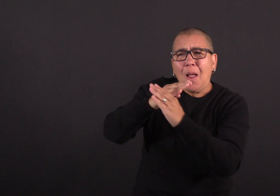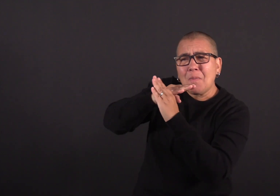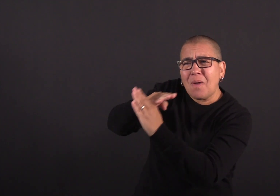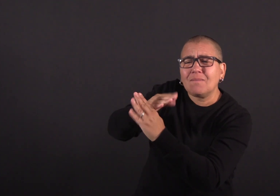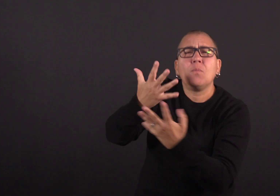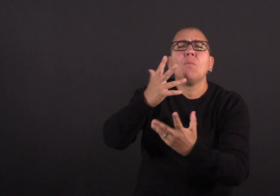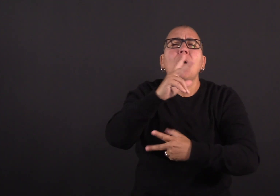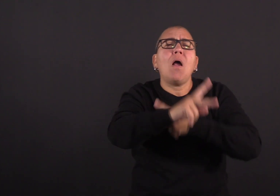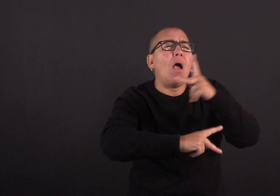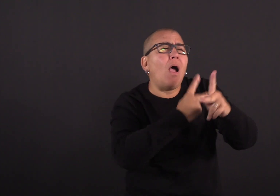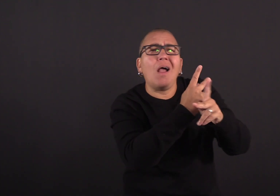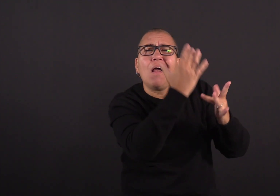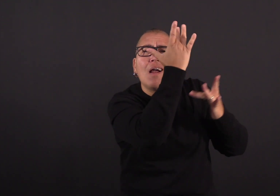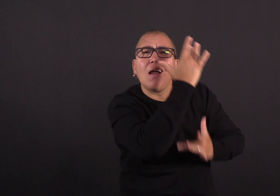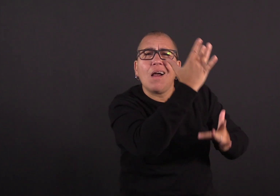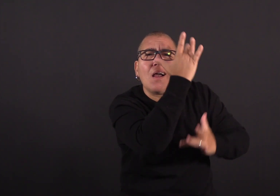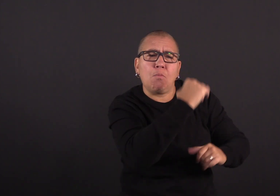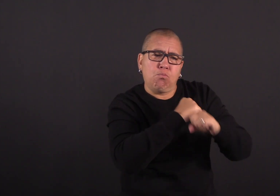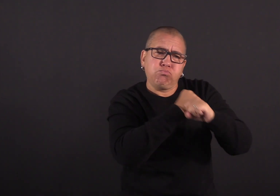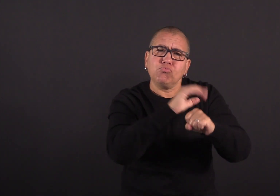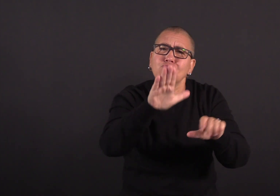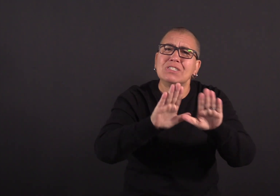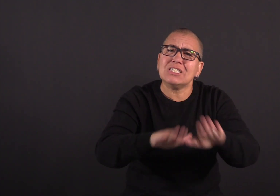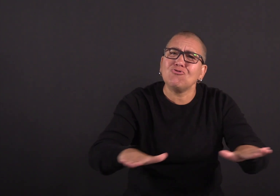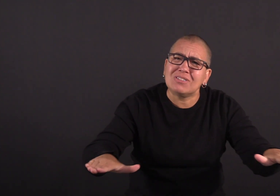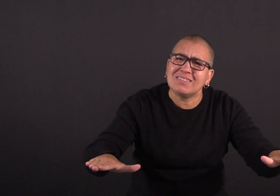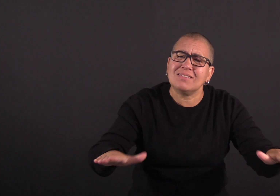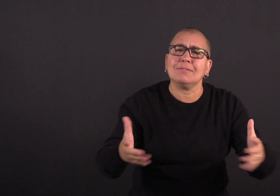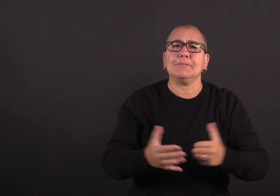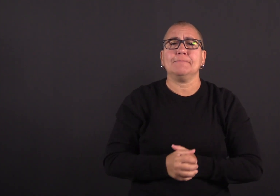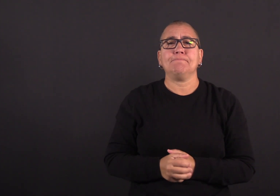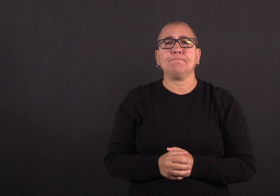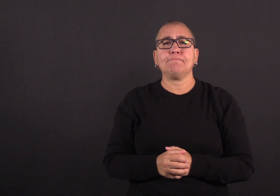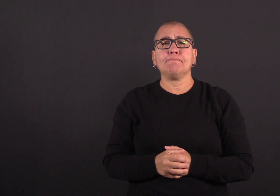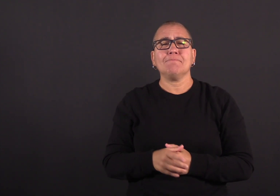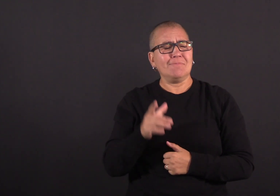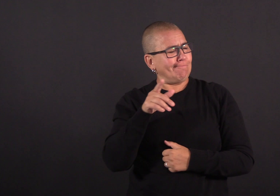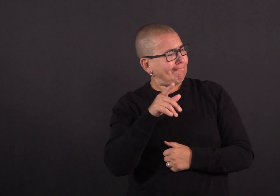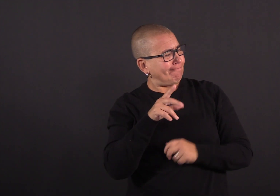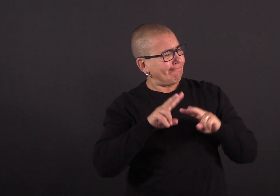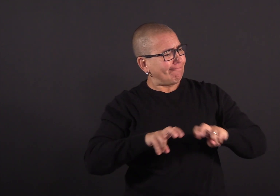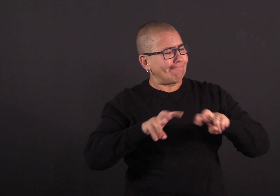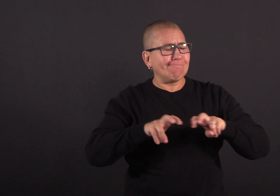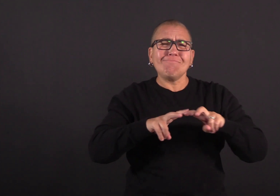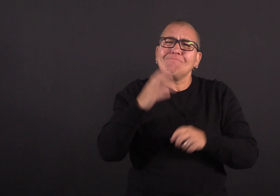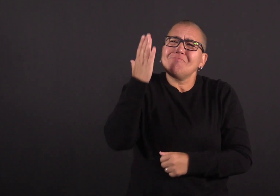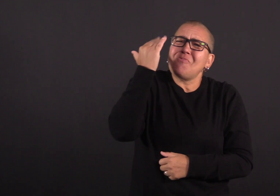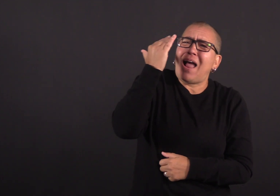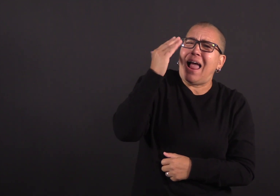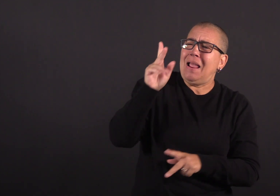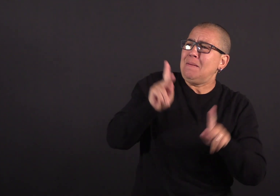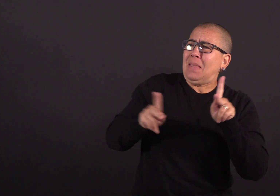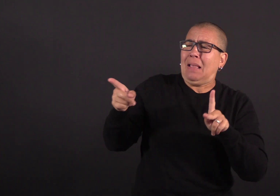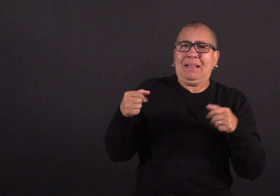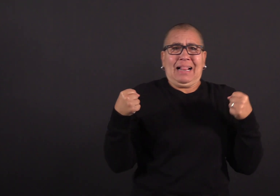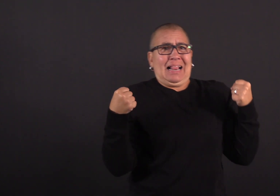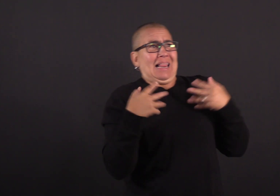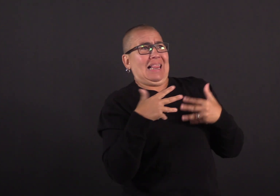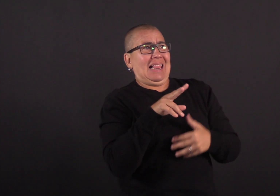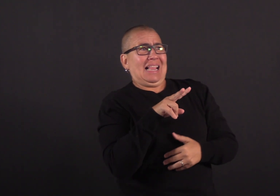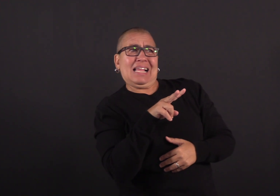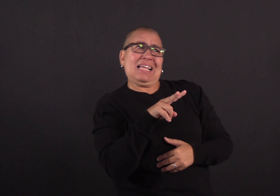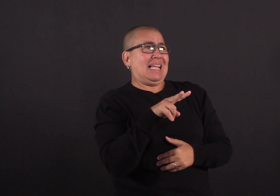partially because of the COVID-19 pandemic restricting access to routine visits, but